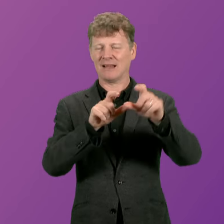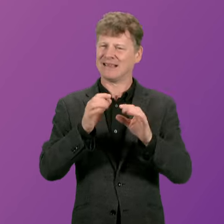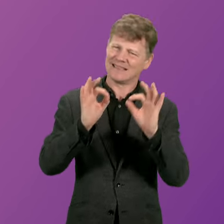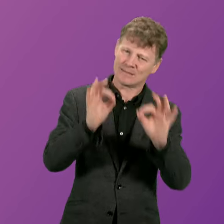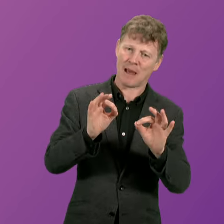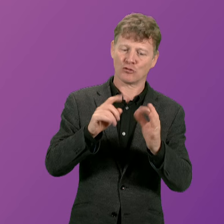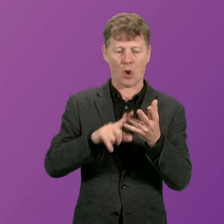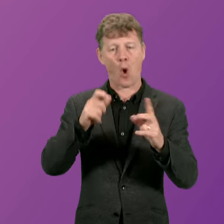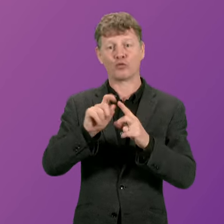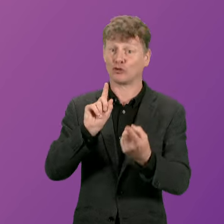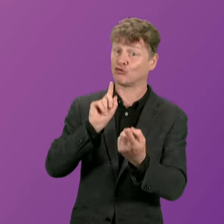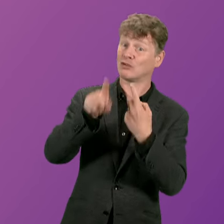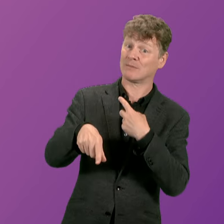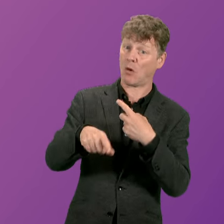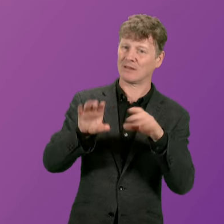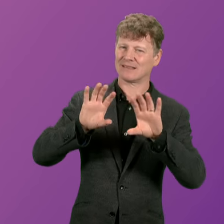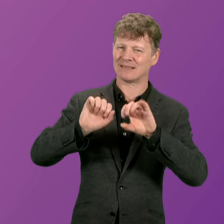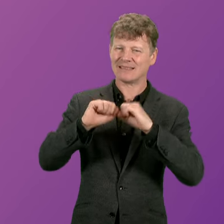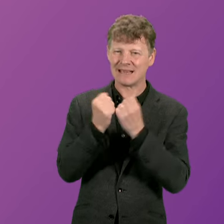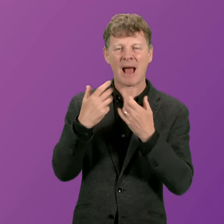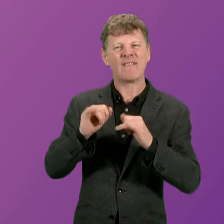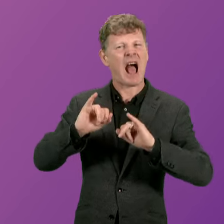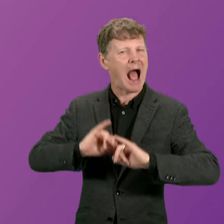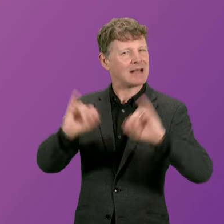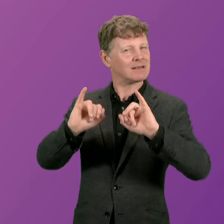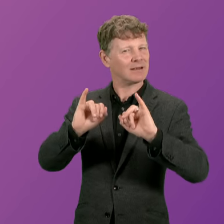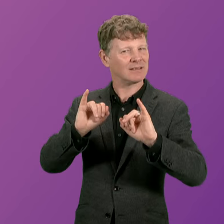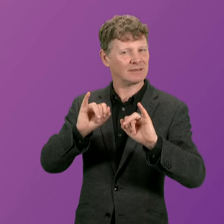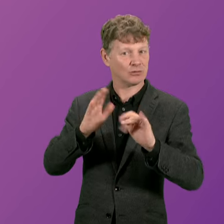which usually deals with hazardous incidents, was deployed to the scene. I